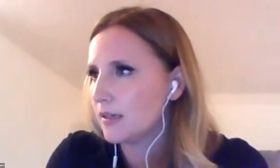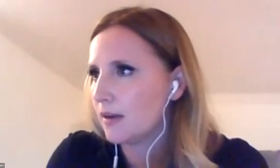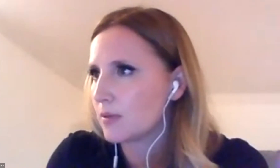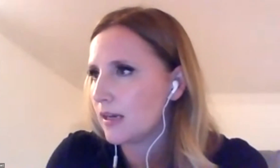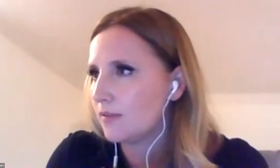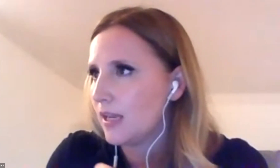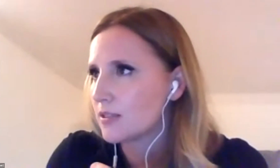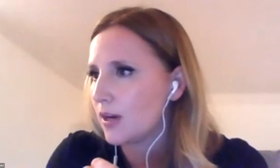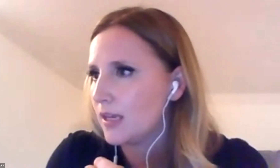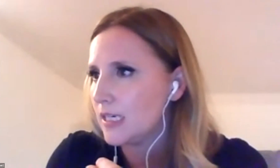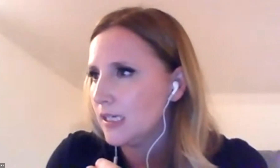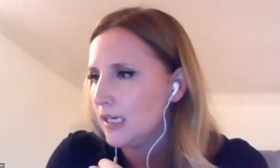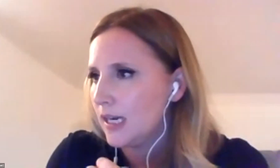and I wasn't gonna have the answer handy.